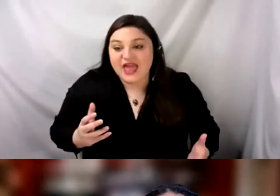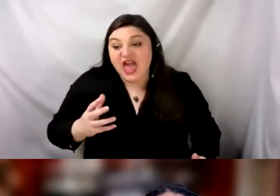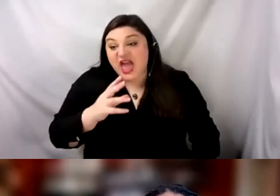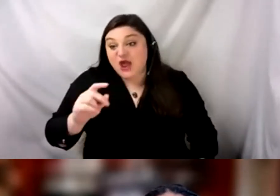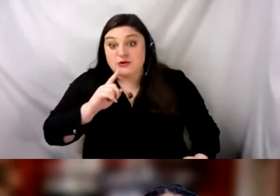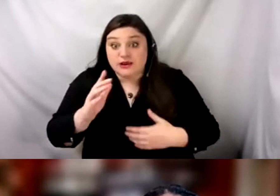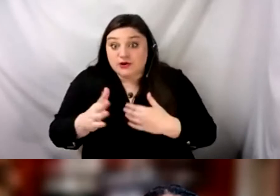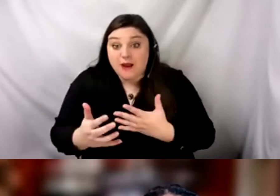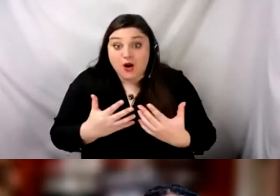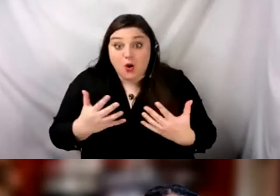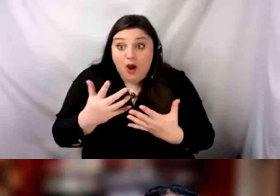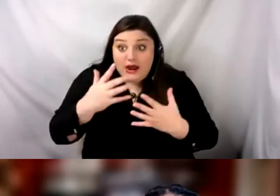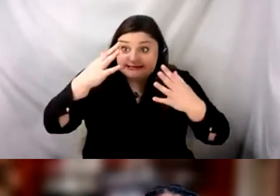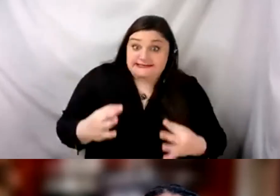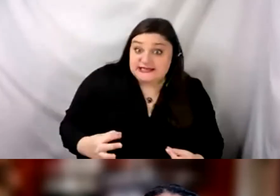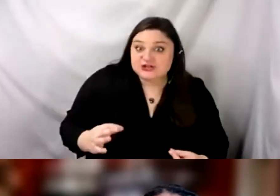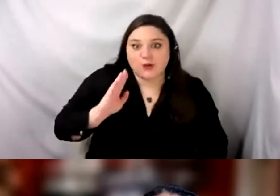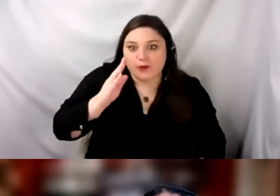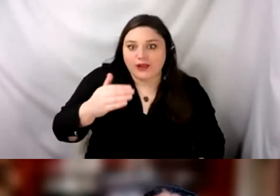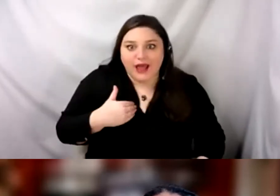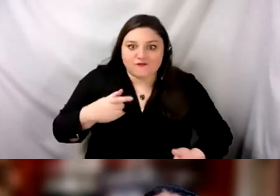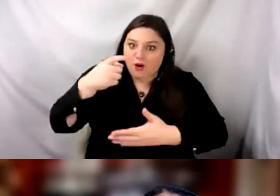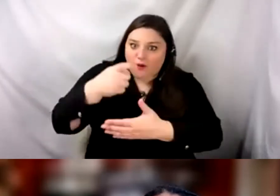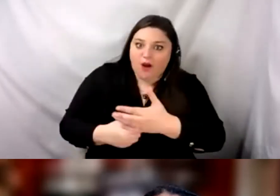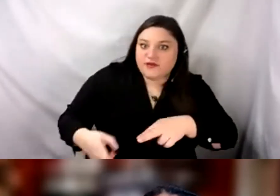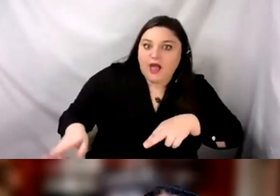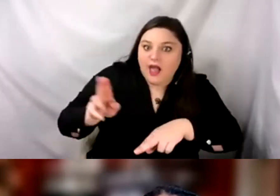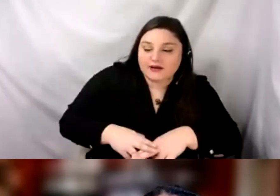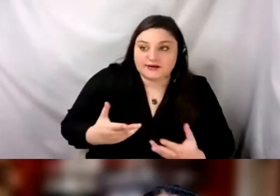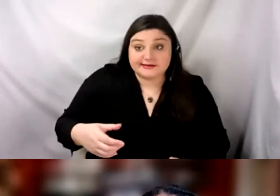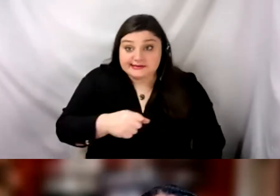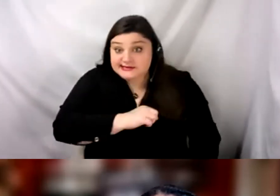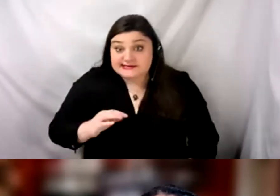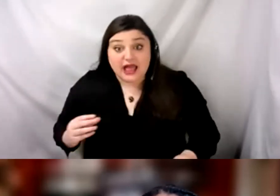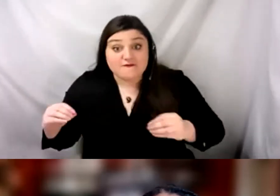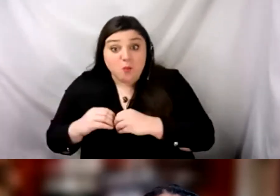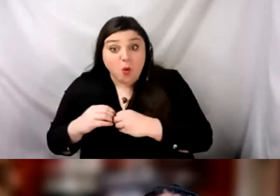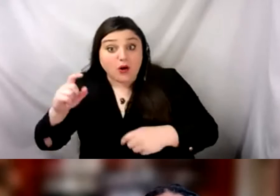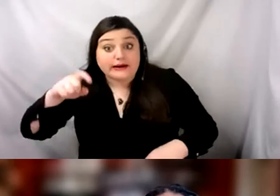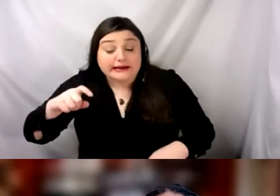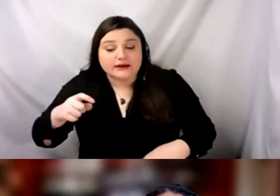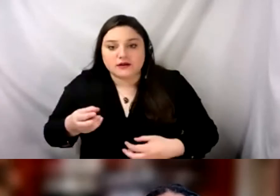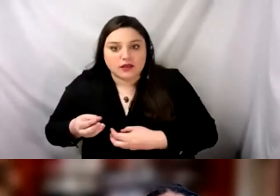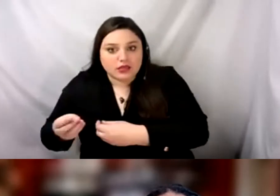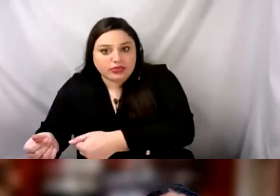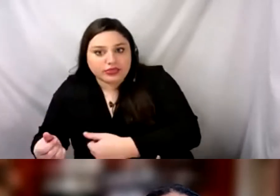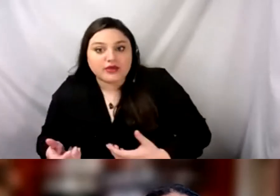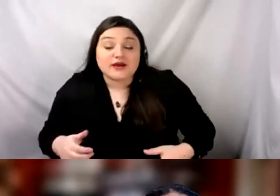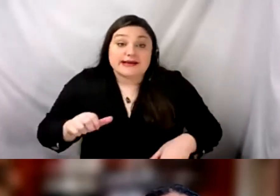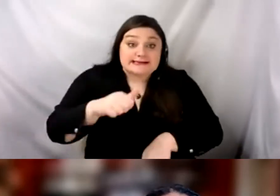and extra staff and developing these systems for registering vaccination etc., etc.